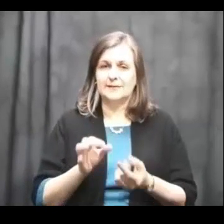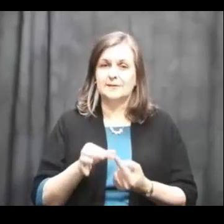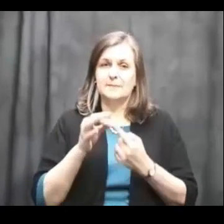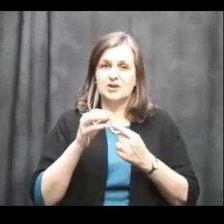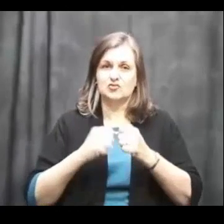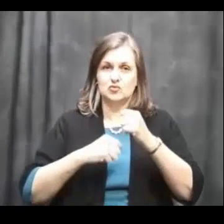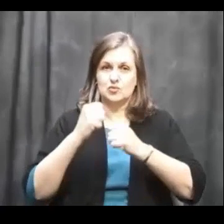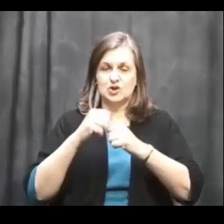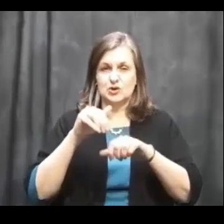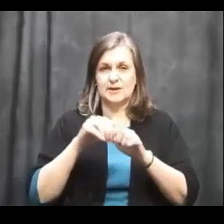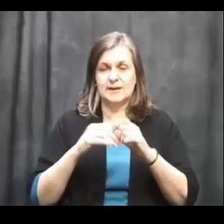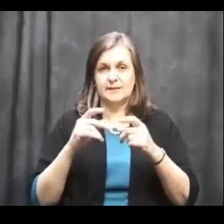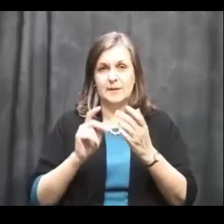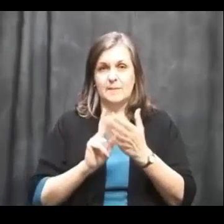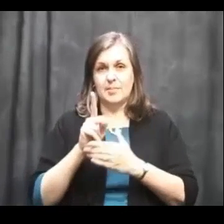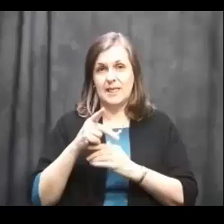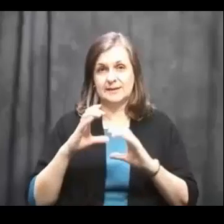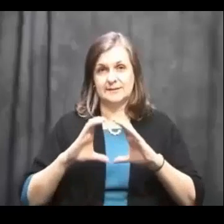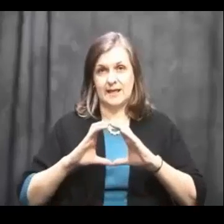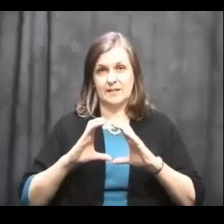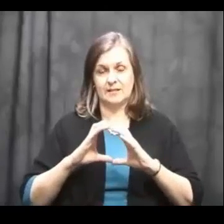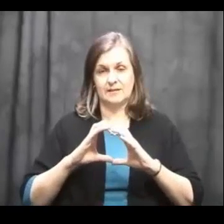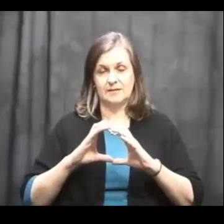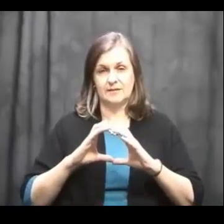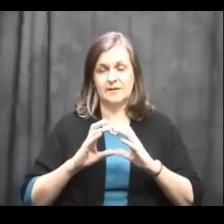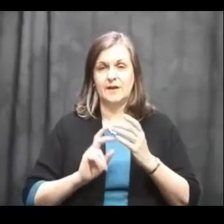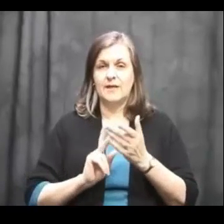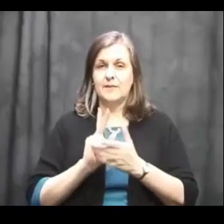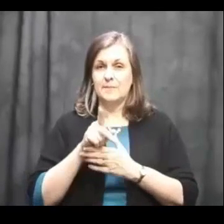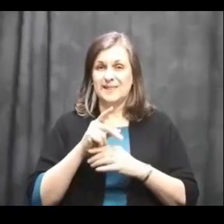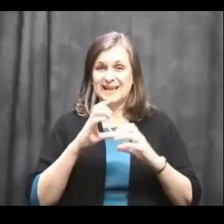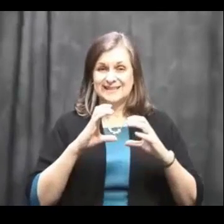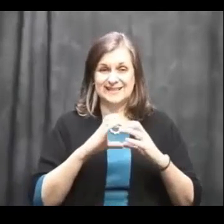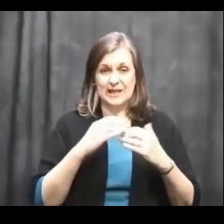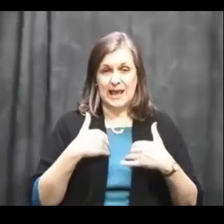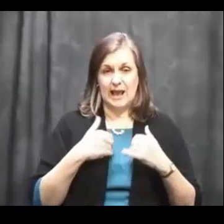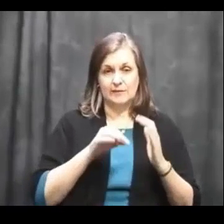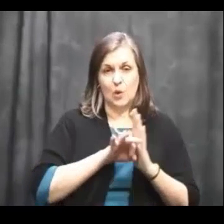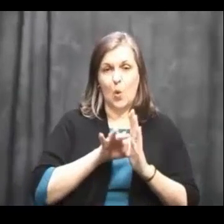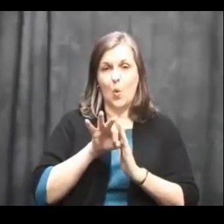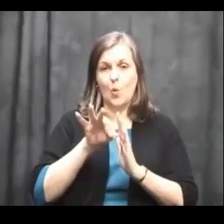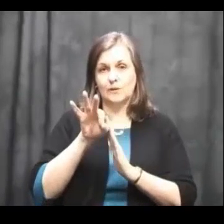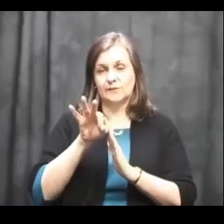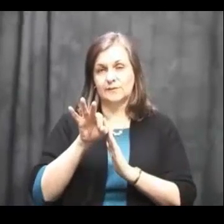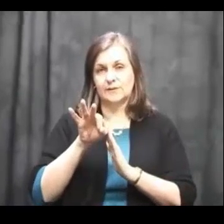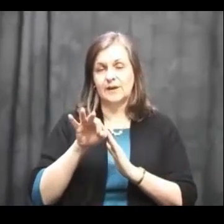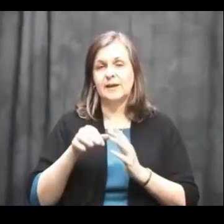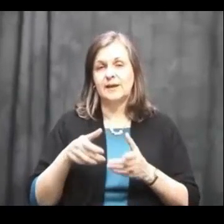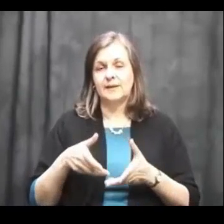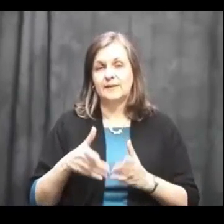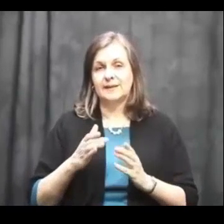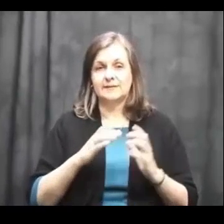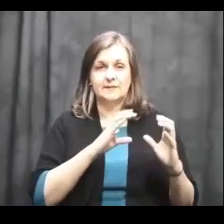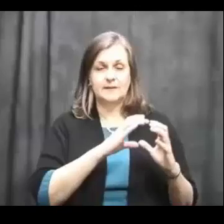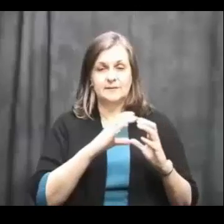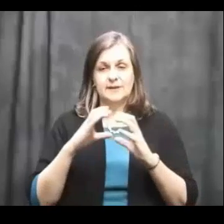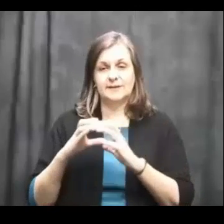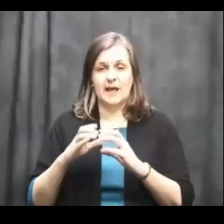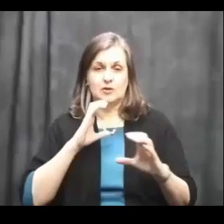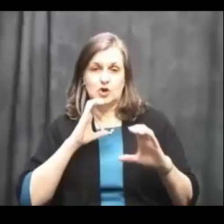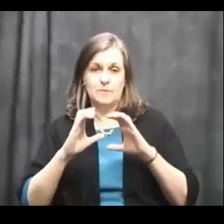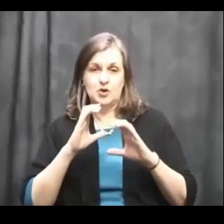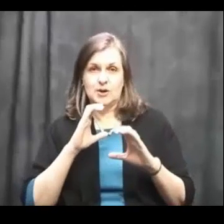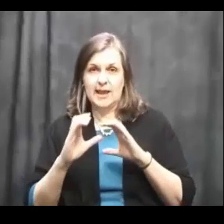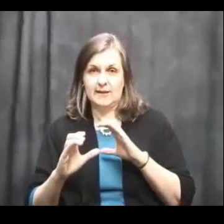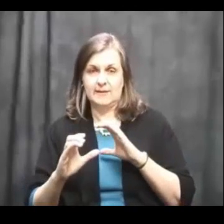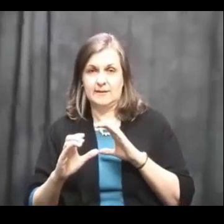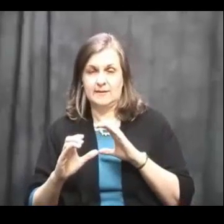structure these are the holes in the cell walls of plants that allow the plant cells to communicate to one another